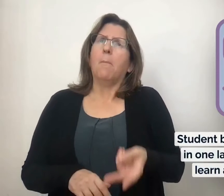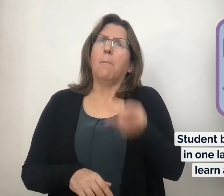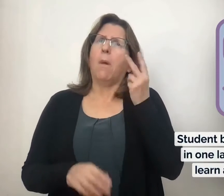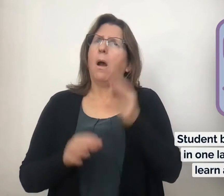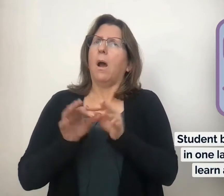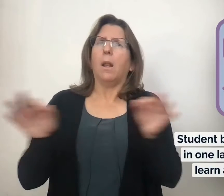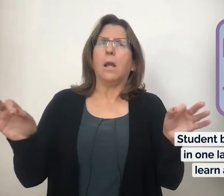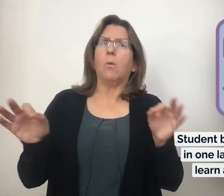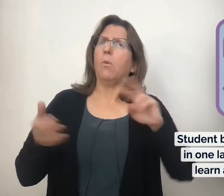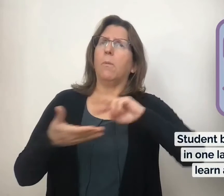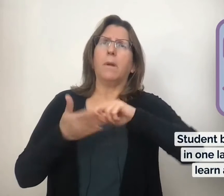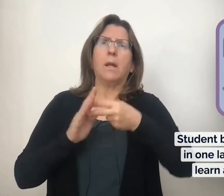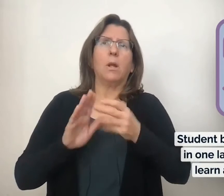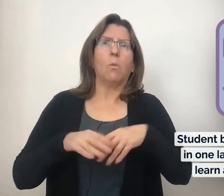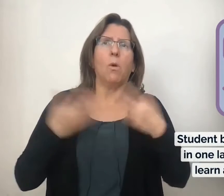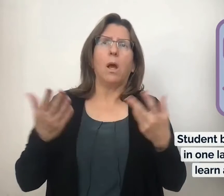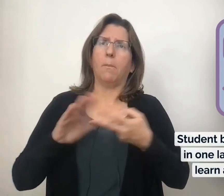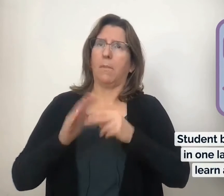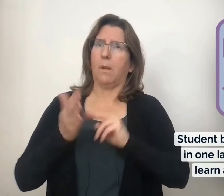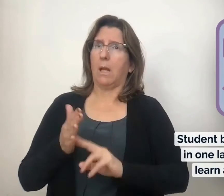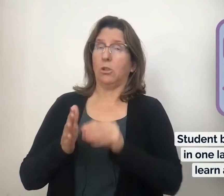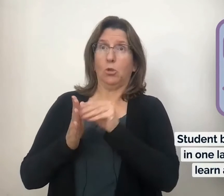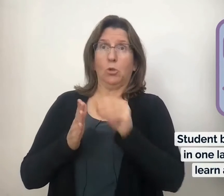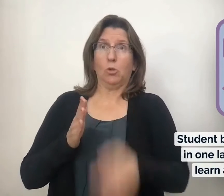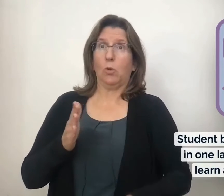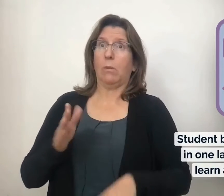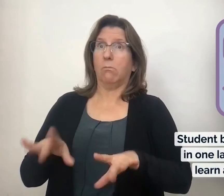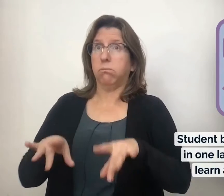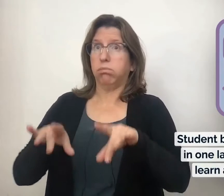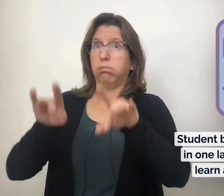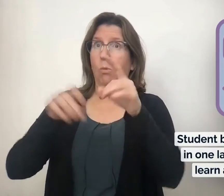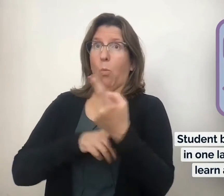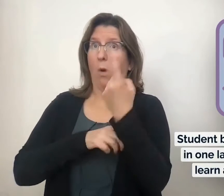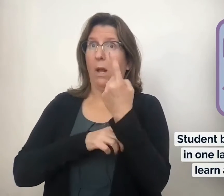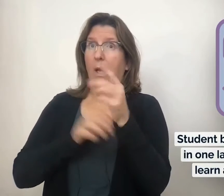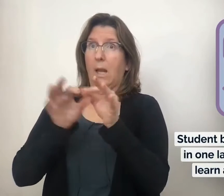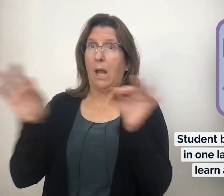Bilingual education supports a student to become proficient